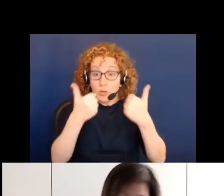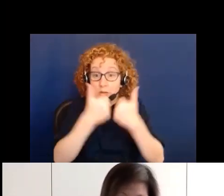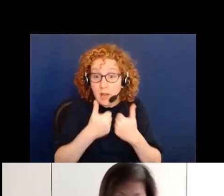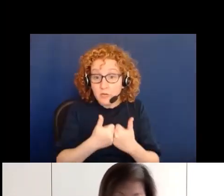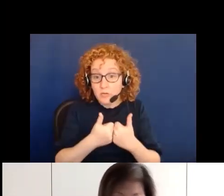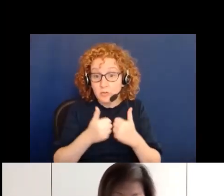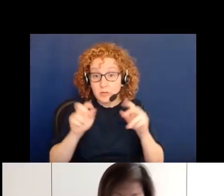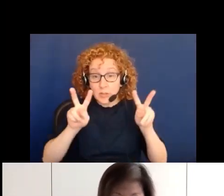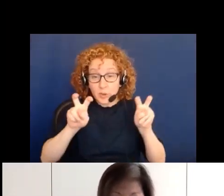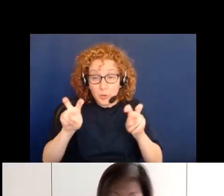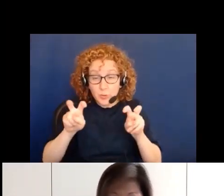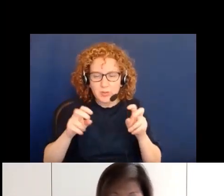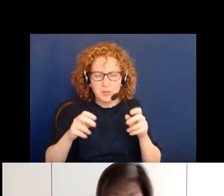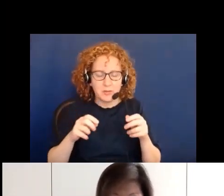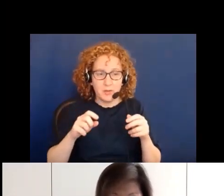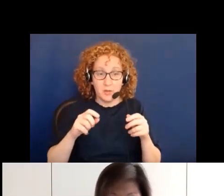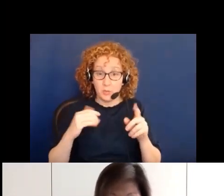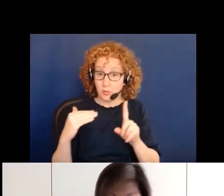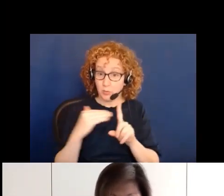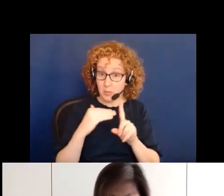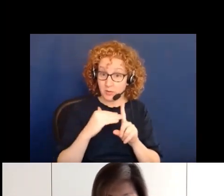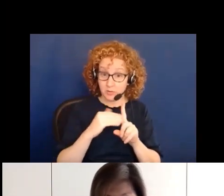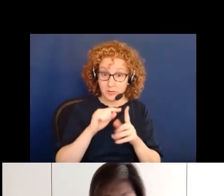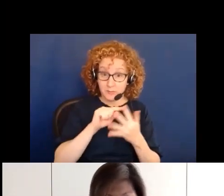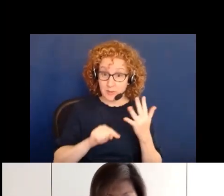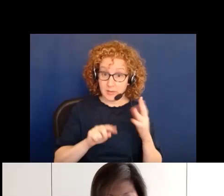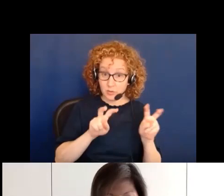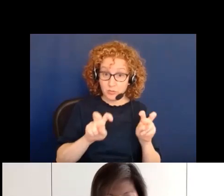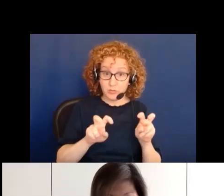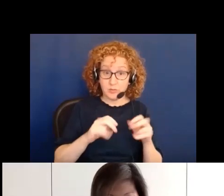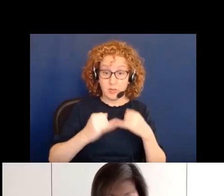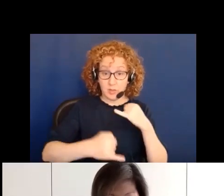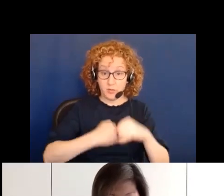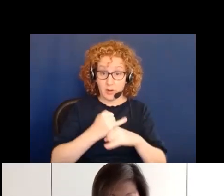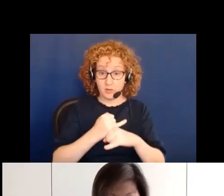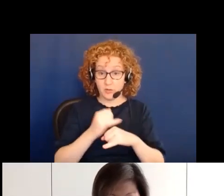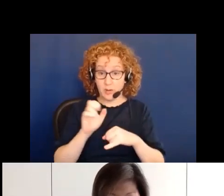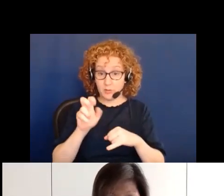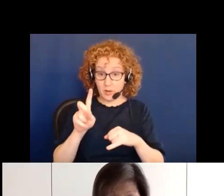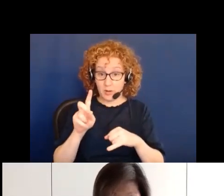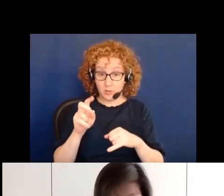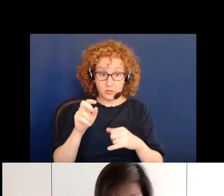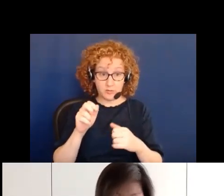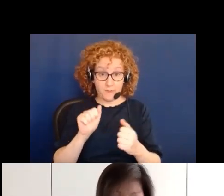reminders of these issues that international educators are facing as as we try to grapple